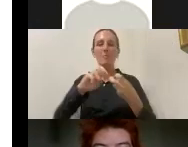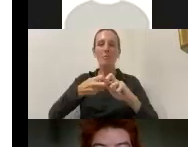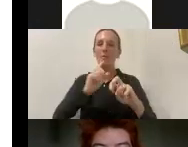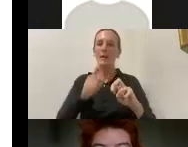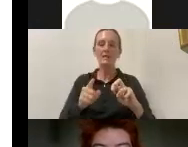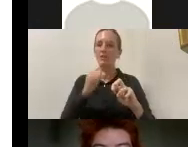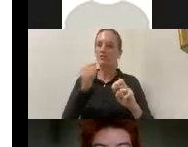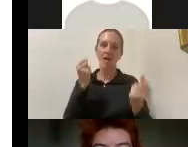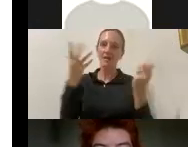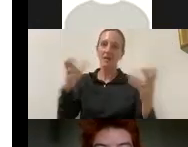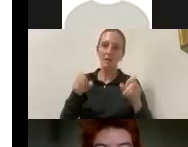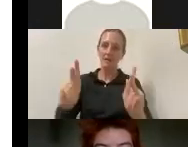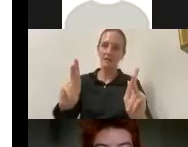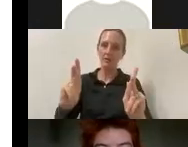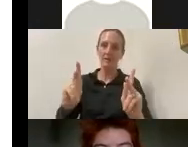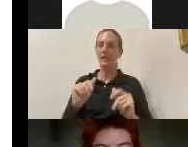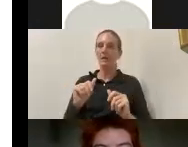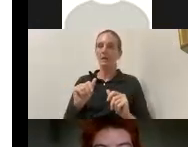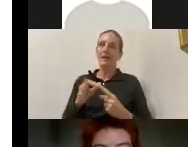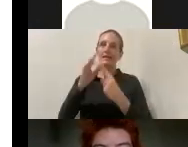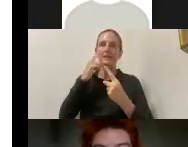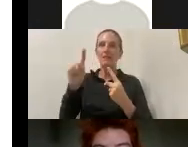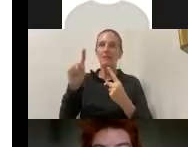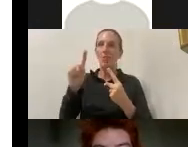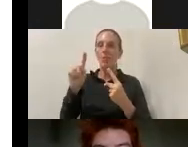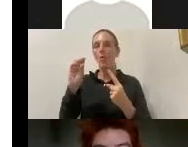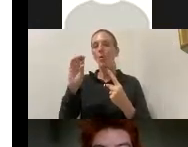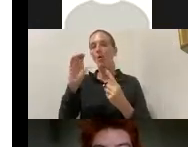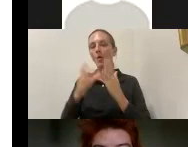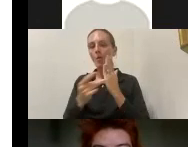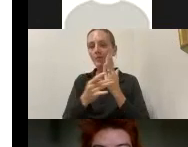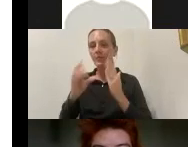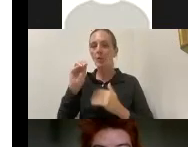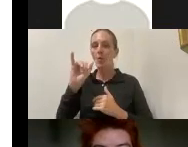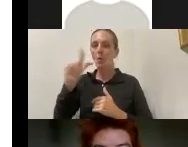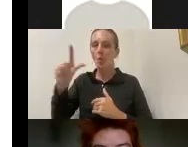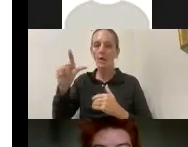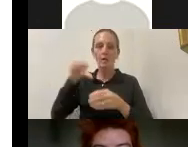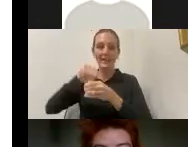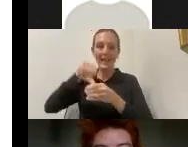and gas and if you don't want to participate in that it can be very difficult to find something else.